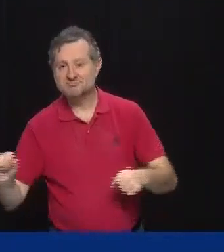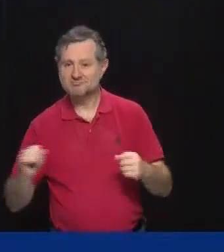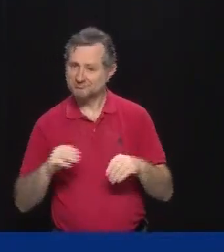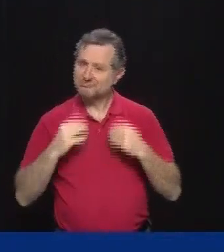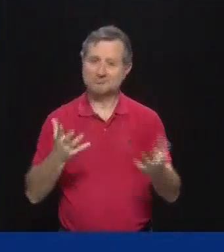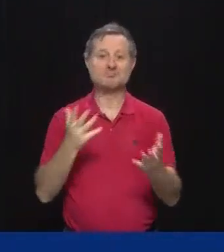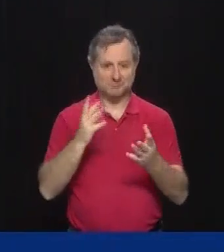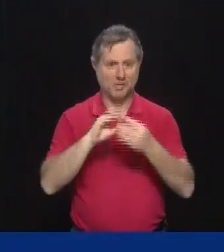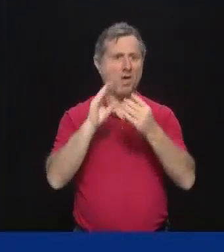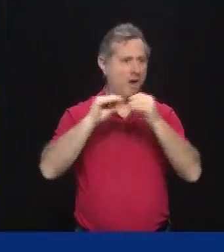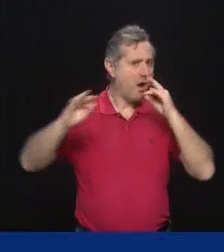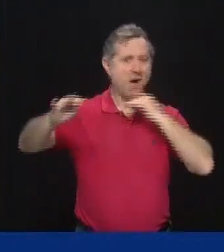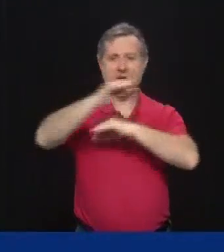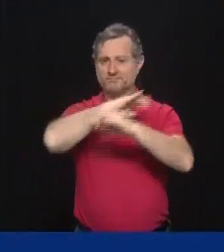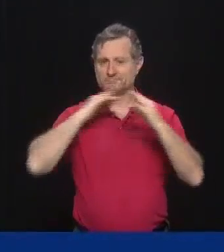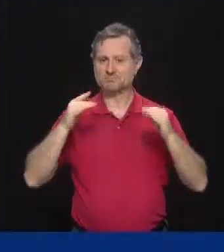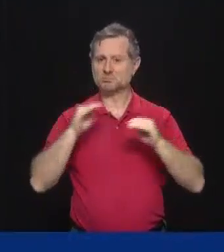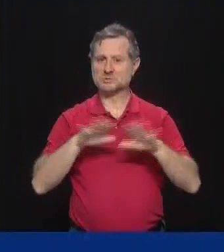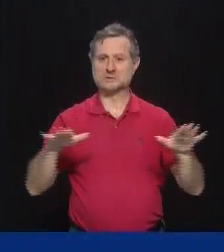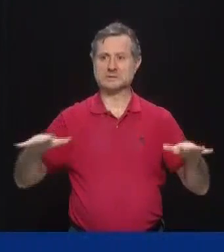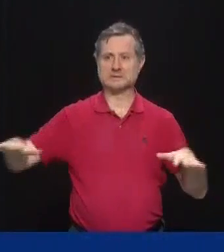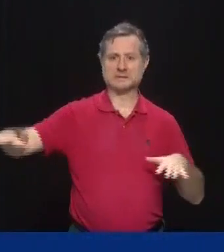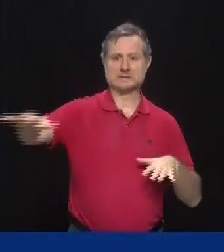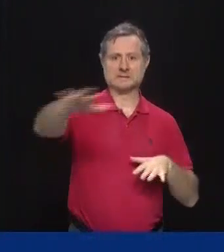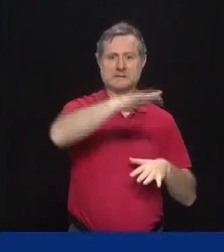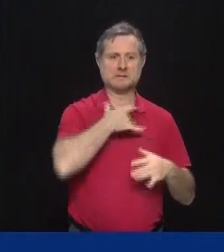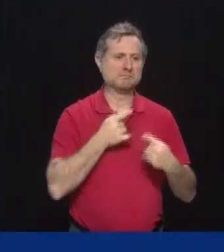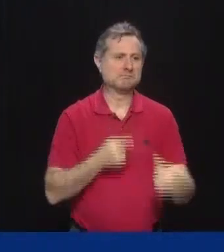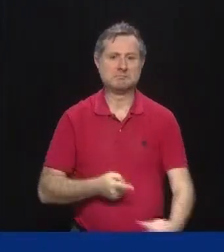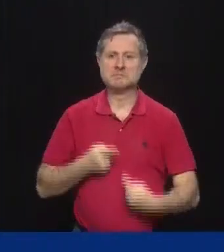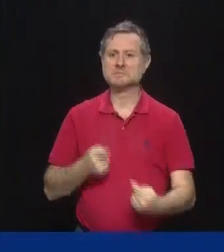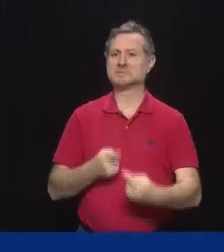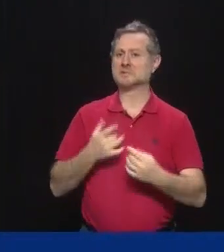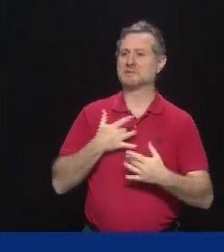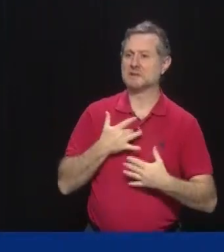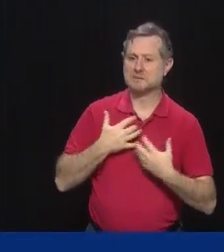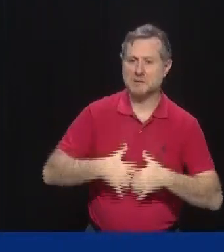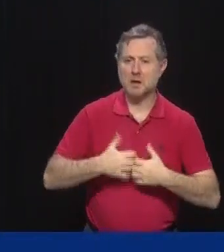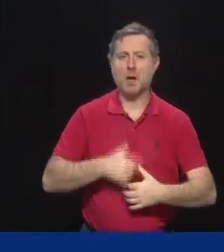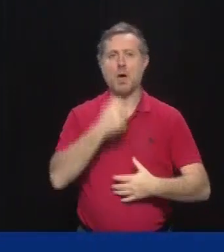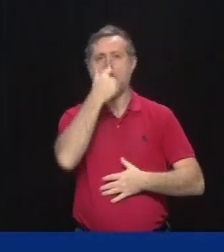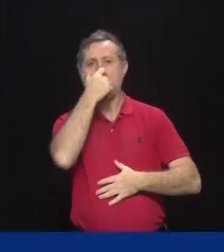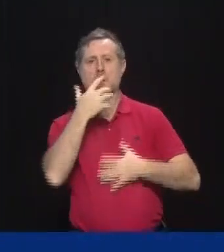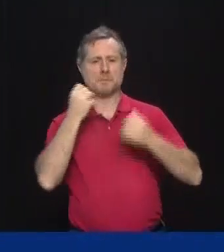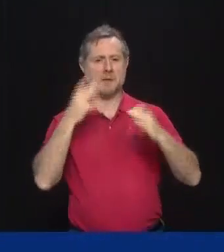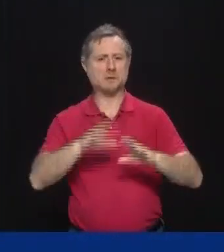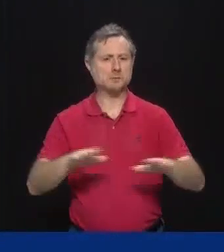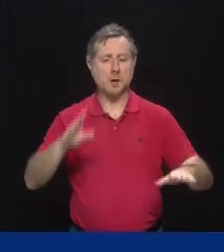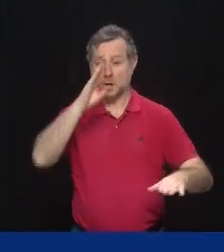PARENTS HAVE BEEN WAITING FOR THIS. SCHOOLS HAVE BEEN WAITING. WE SAW TOO MANY NARRATIVES OF